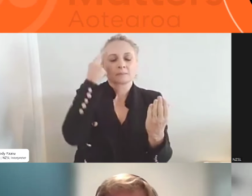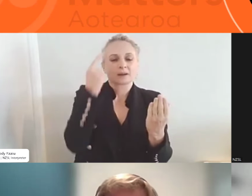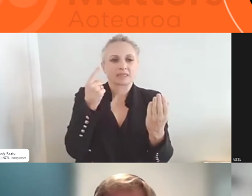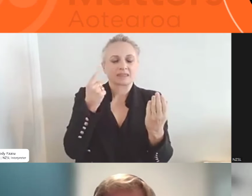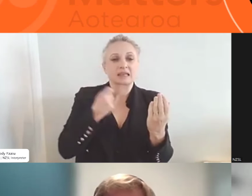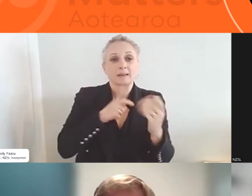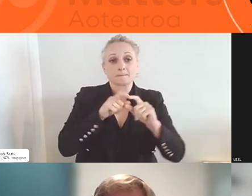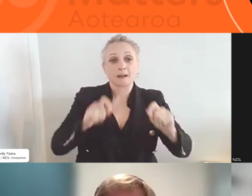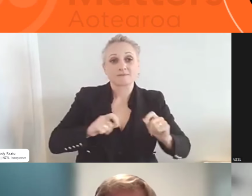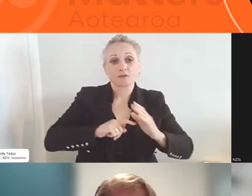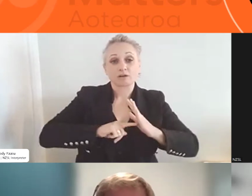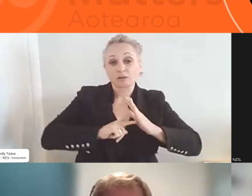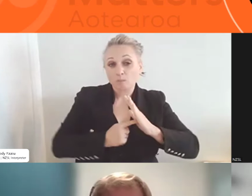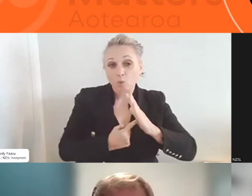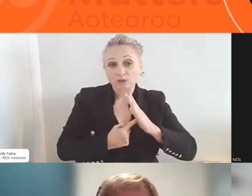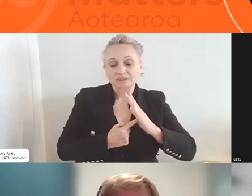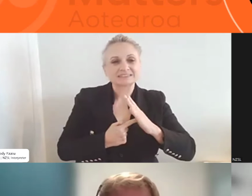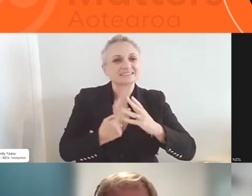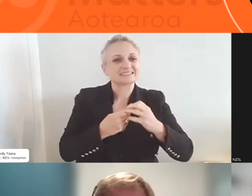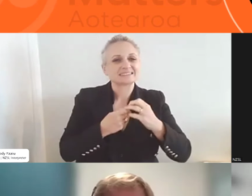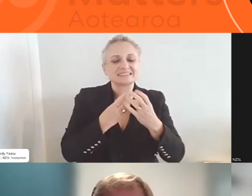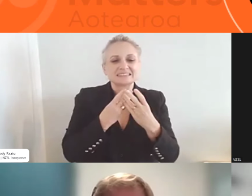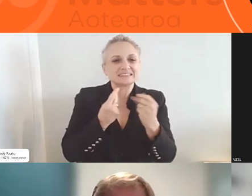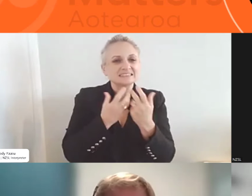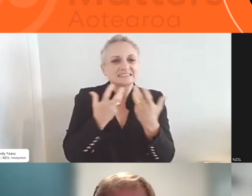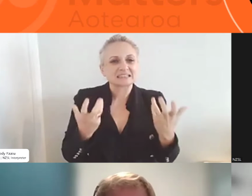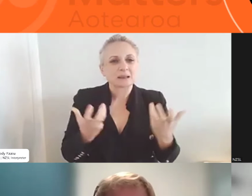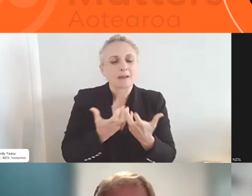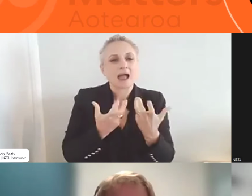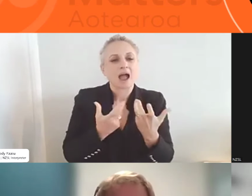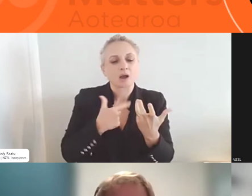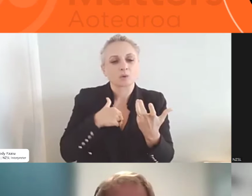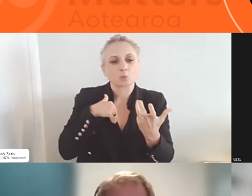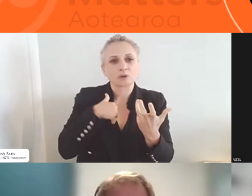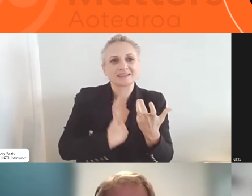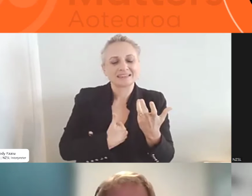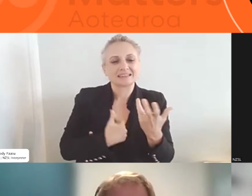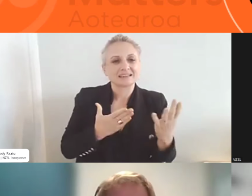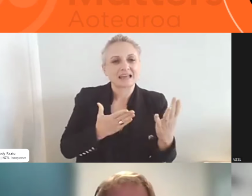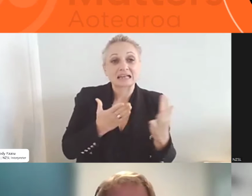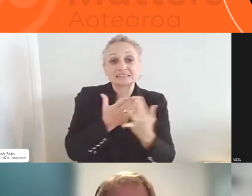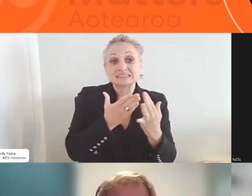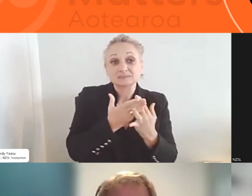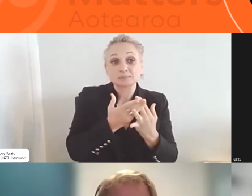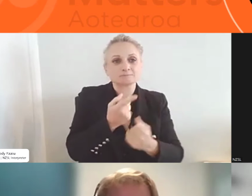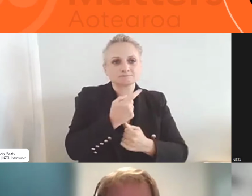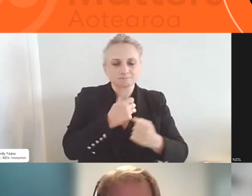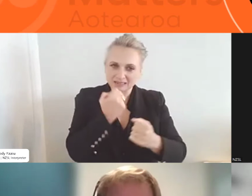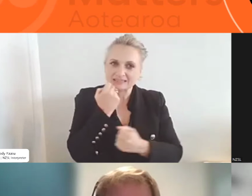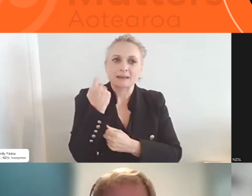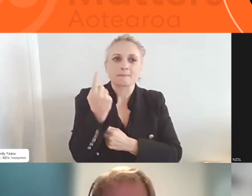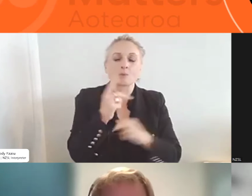accessibility the main topic. I mean we've been talking about sustainability,